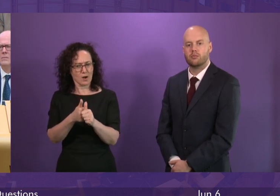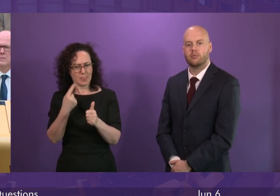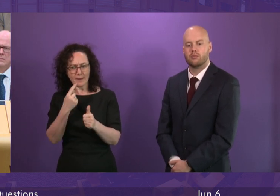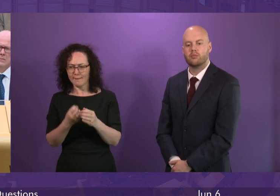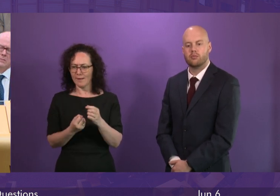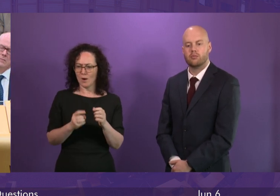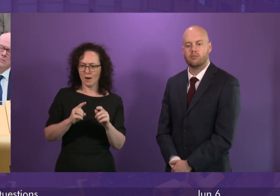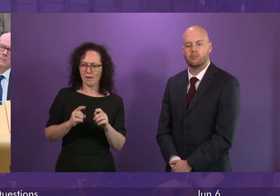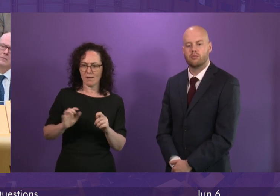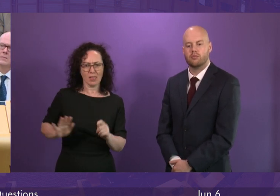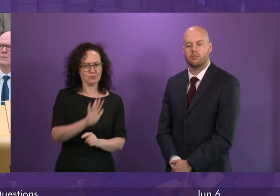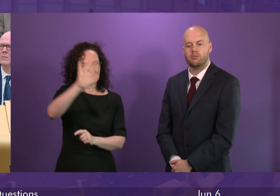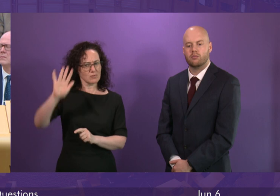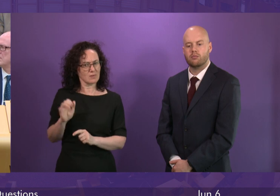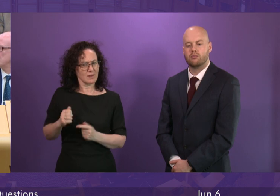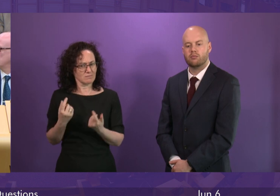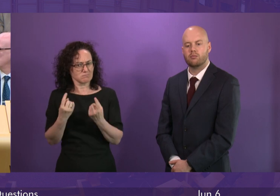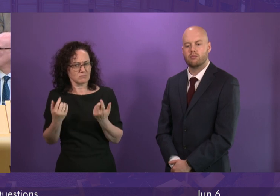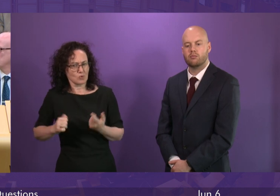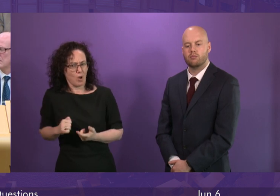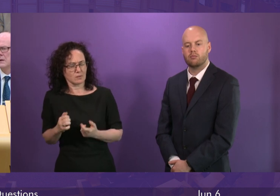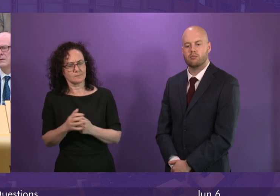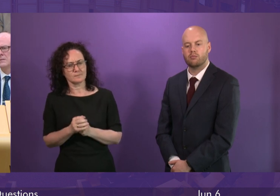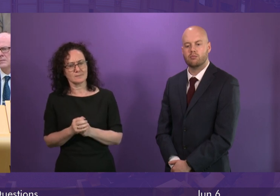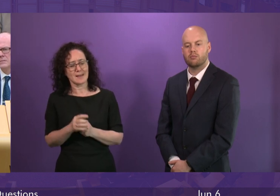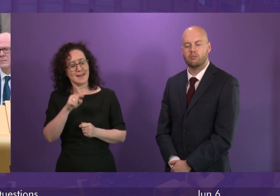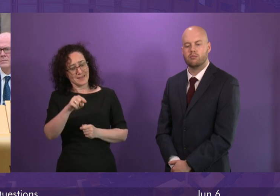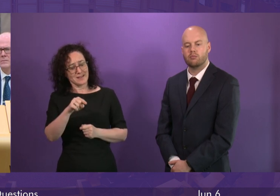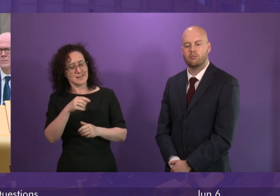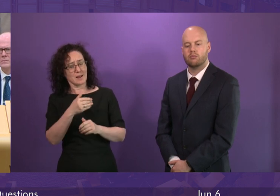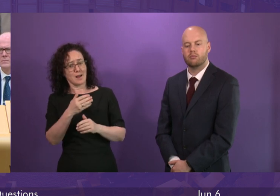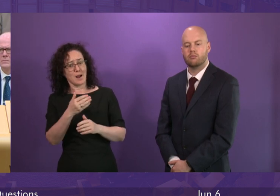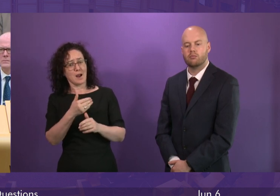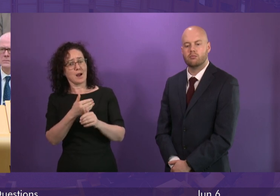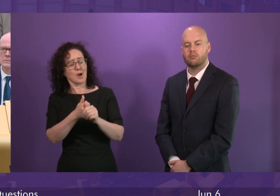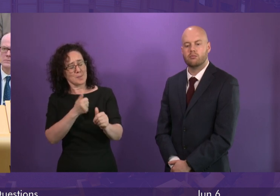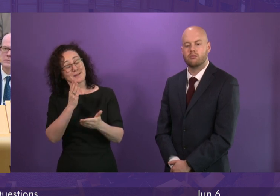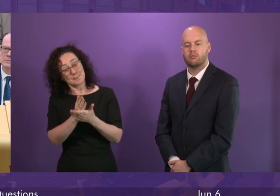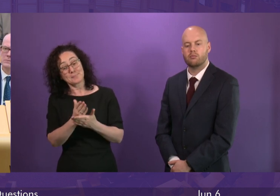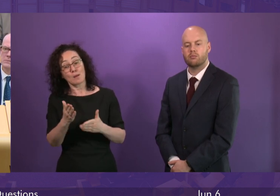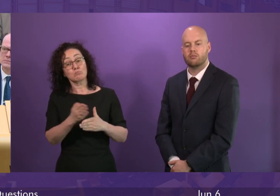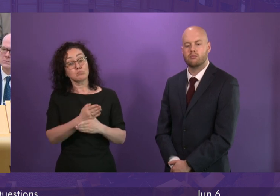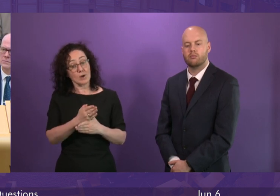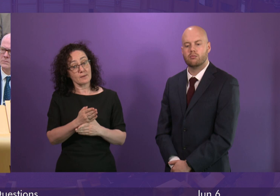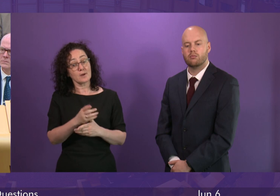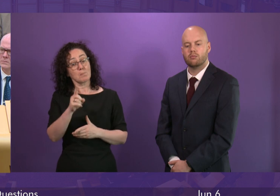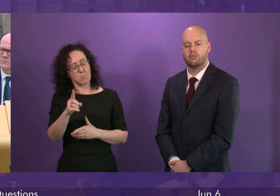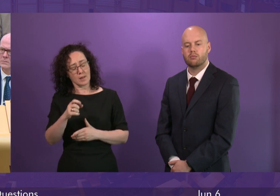involve private companies, but the Scottish Government is happy to engage in wider work in that respect. Last weekend, the Cabinet Secretary for Culture, Tourism and External